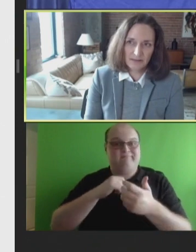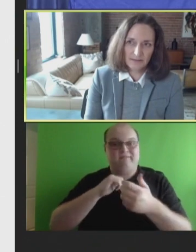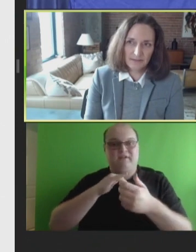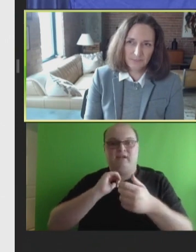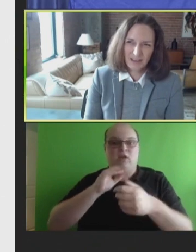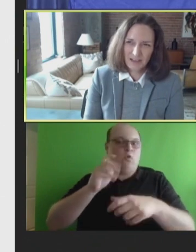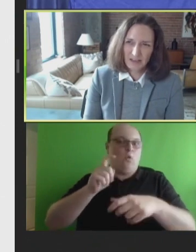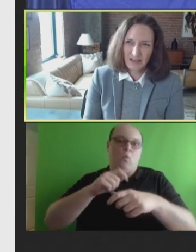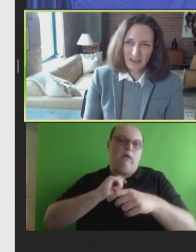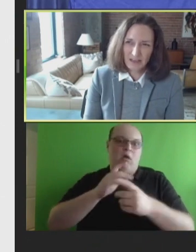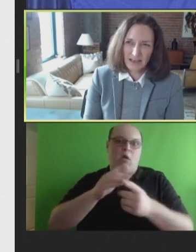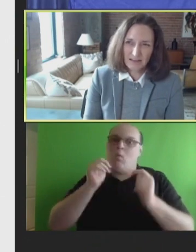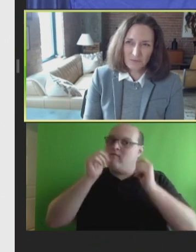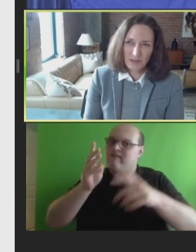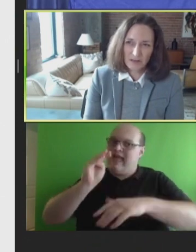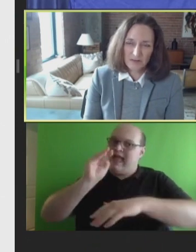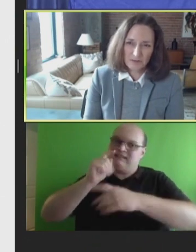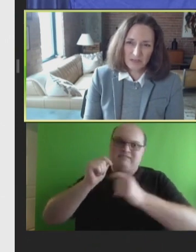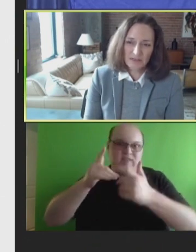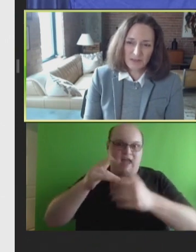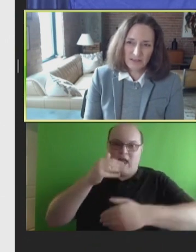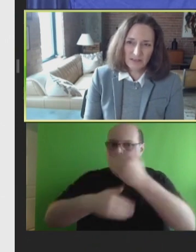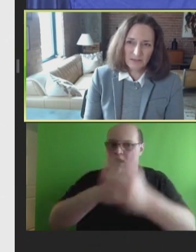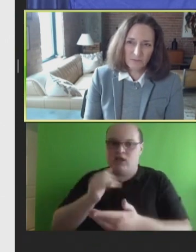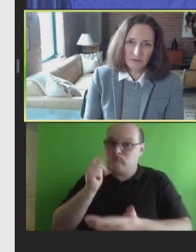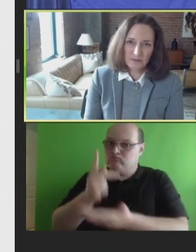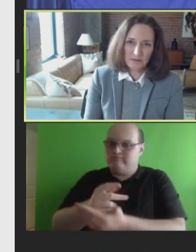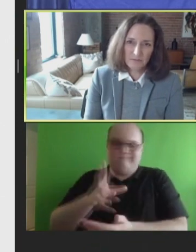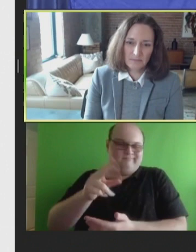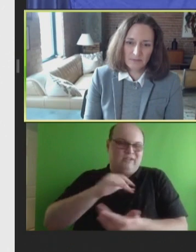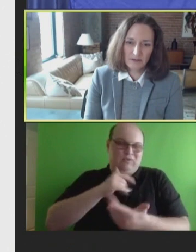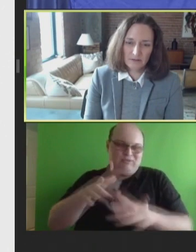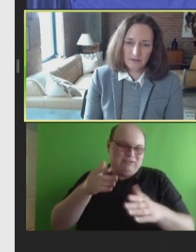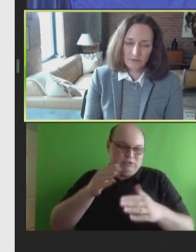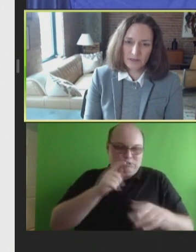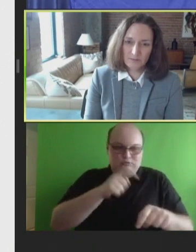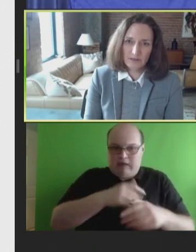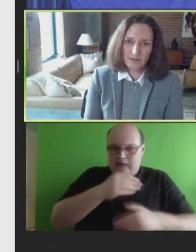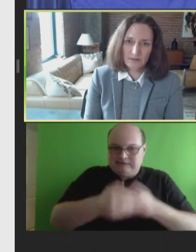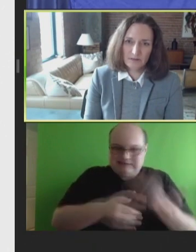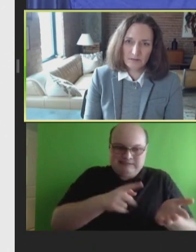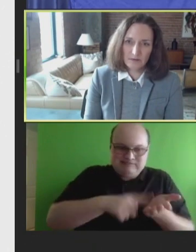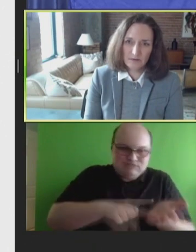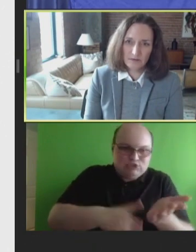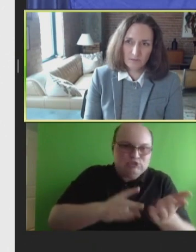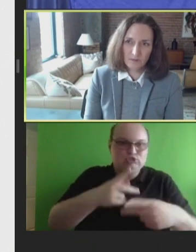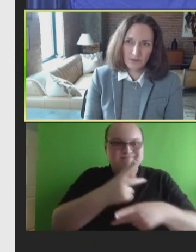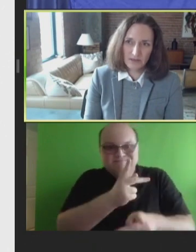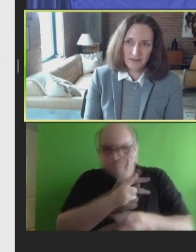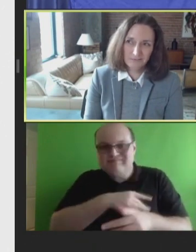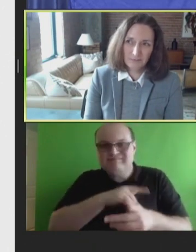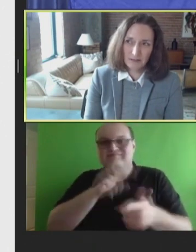But as we understand, depending on what the clinical recommendations are, it will be